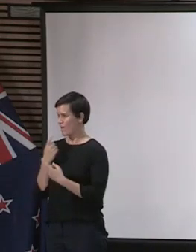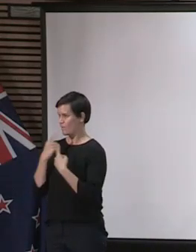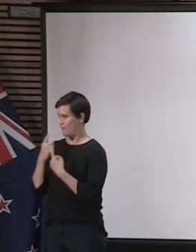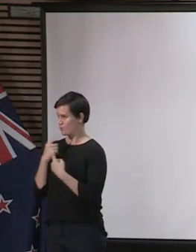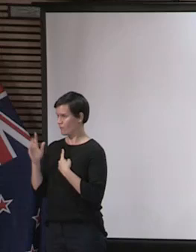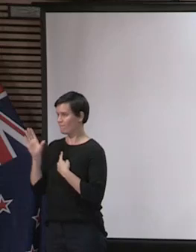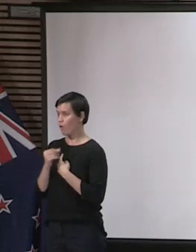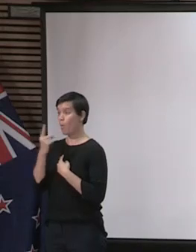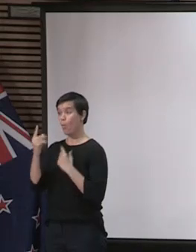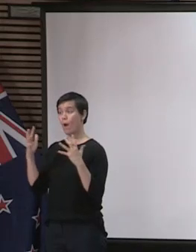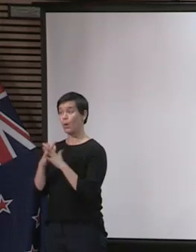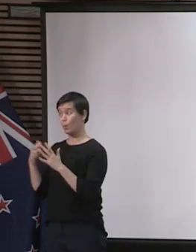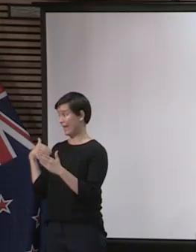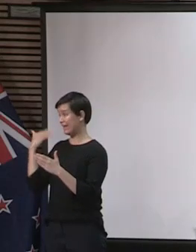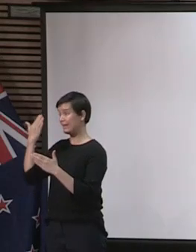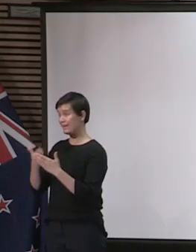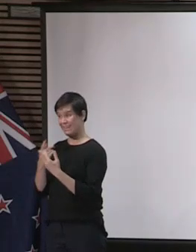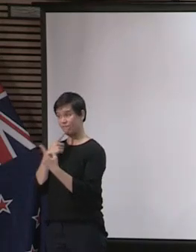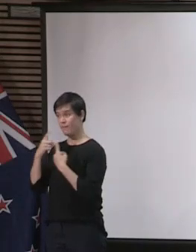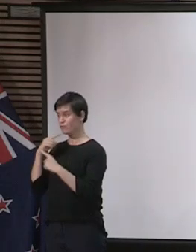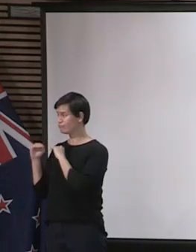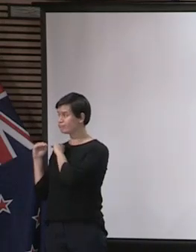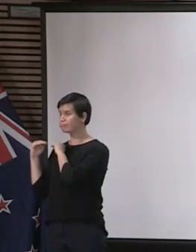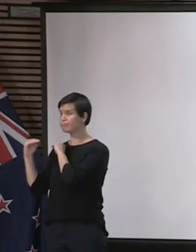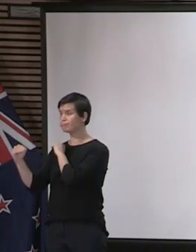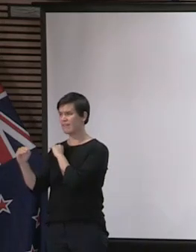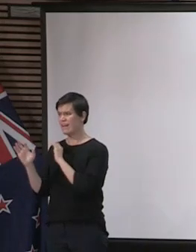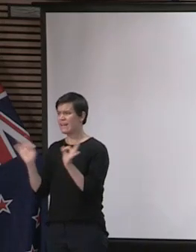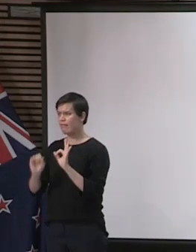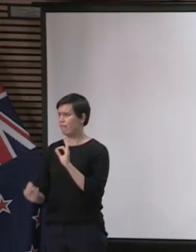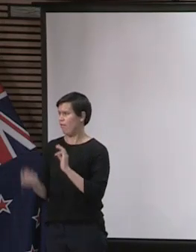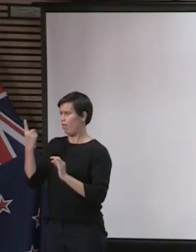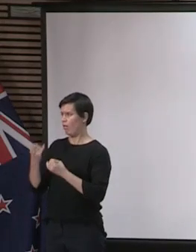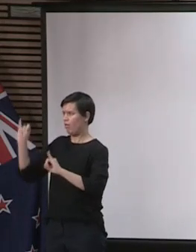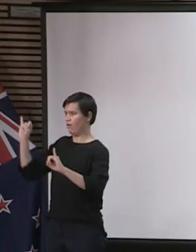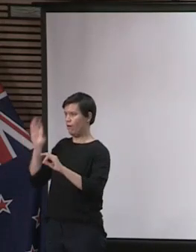Bloomfield to adhere, but our results in the last week have